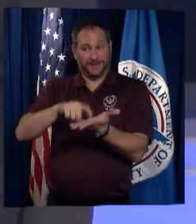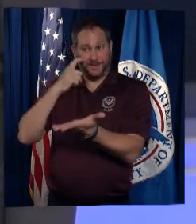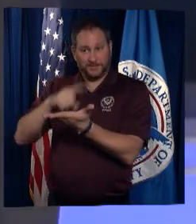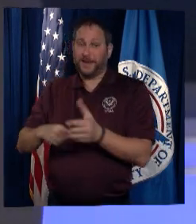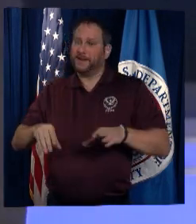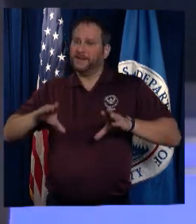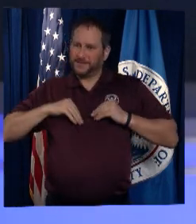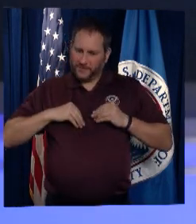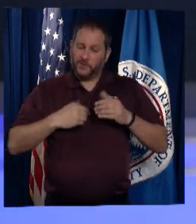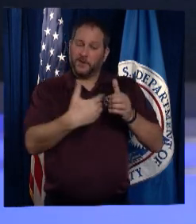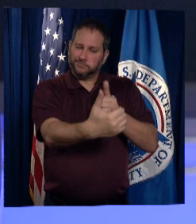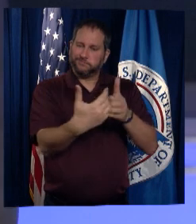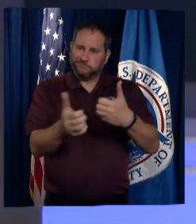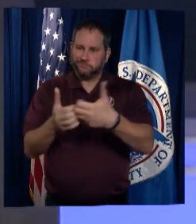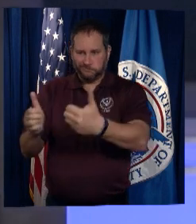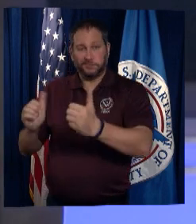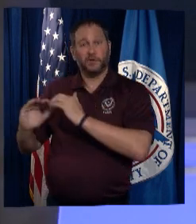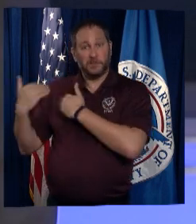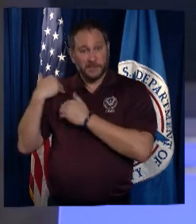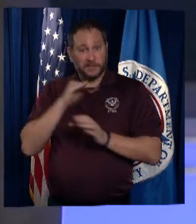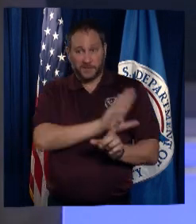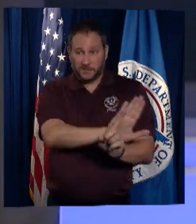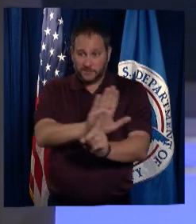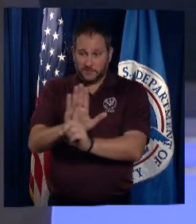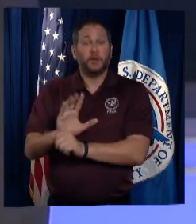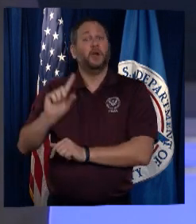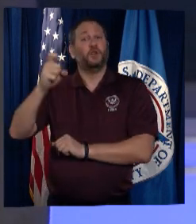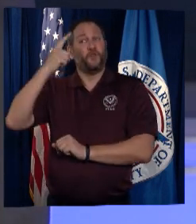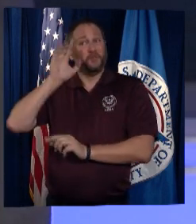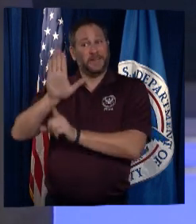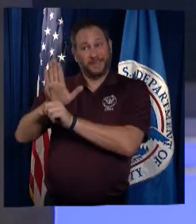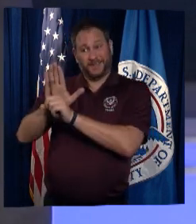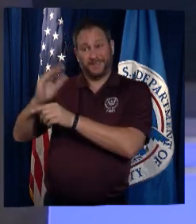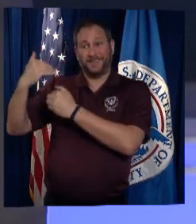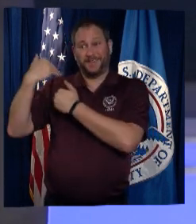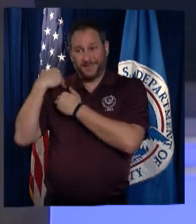Emergency management stewardship includes coordinating rescue, restoring